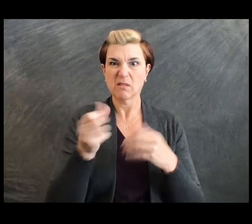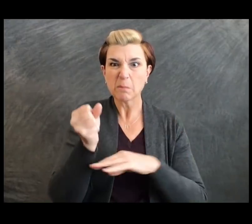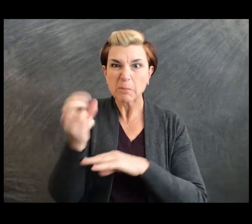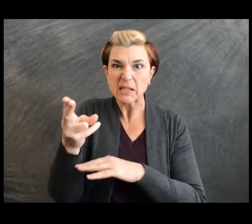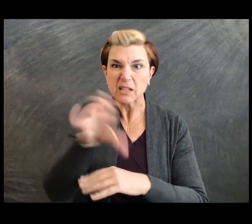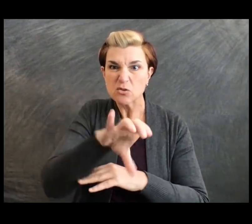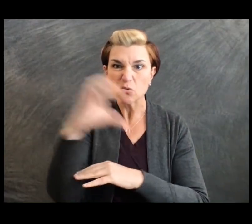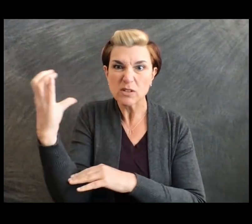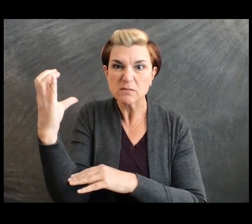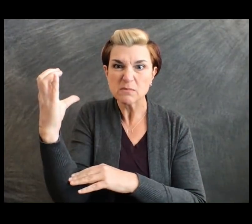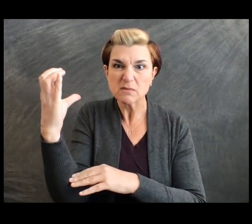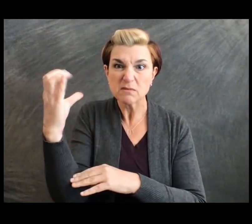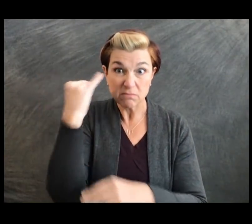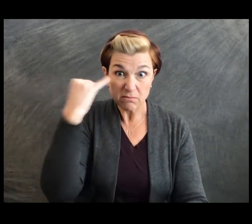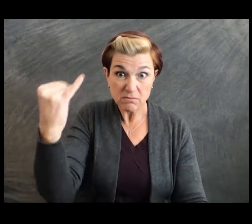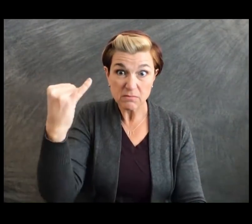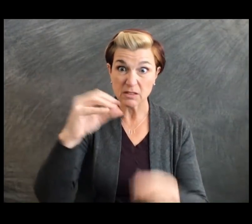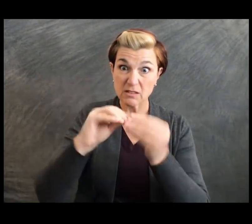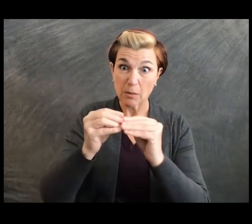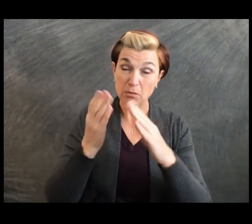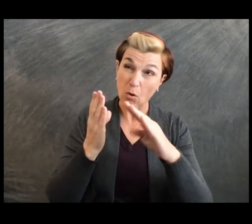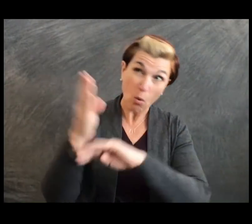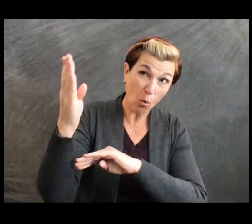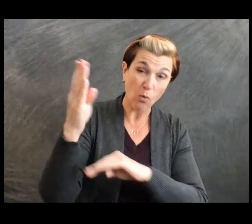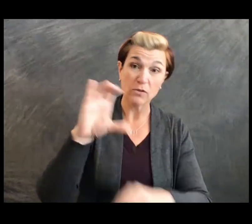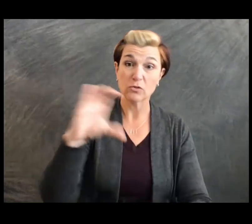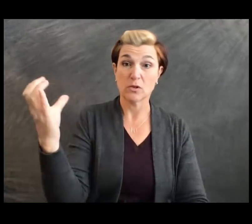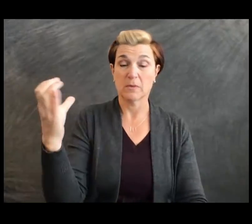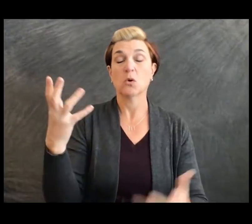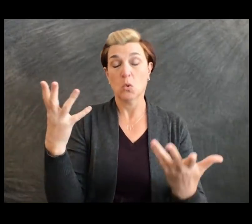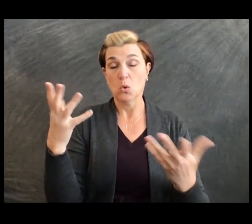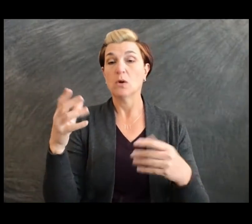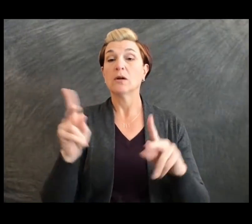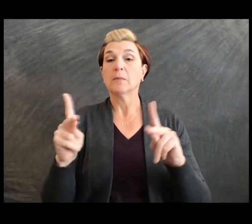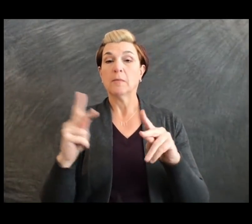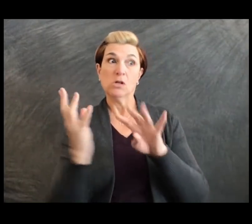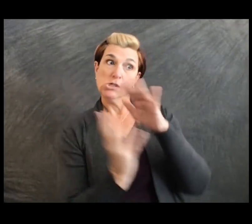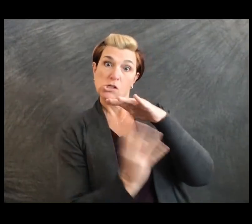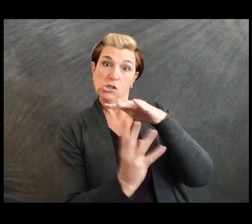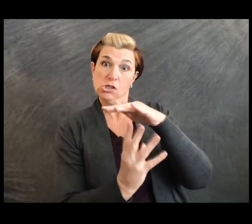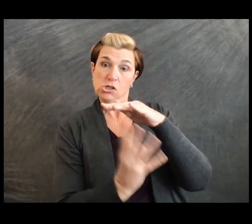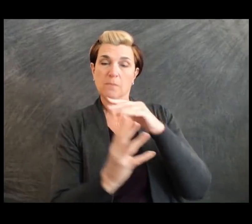amazing but they're doing incredibly they put on tremendous extra staff you